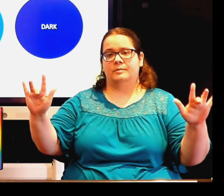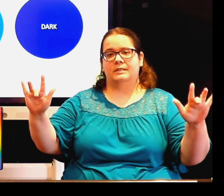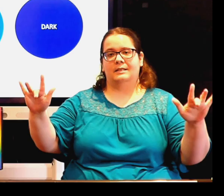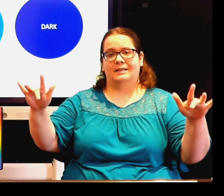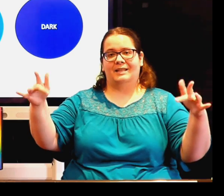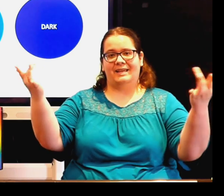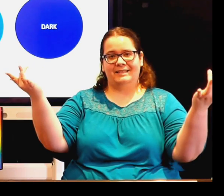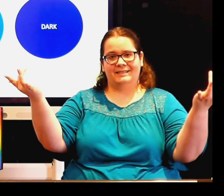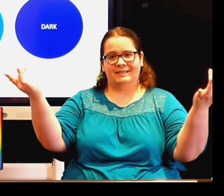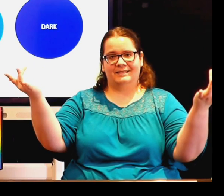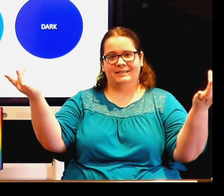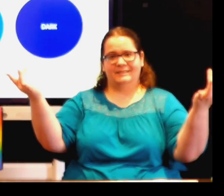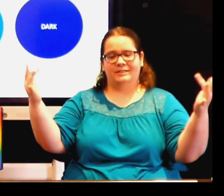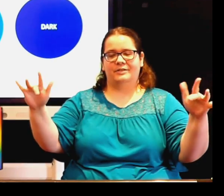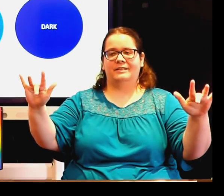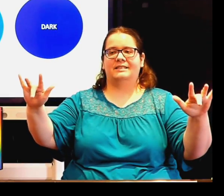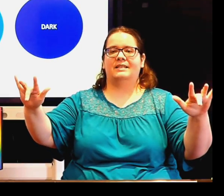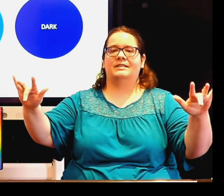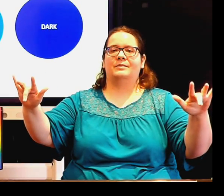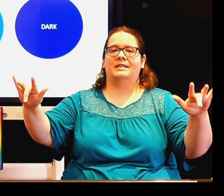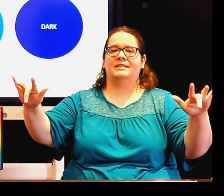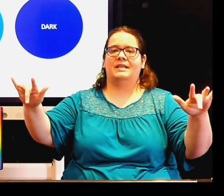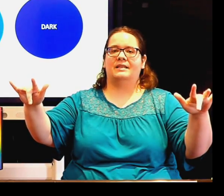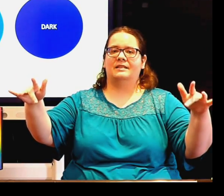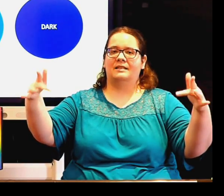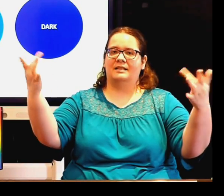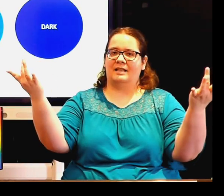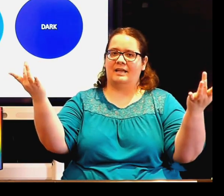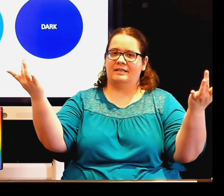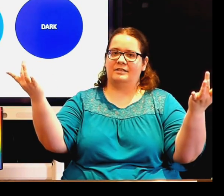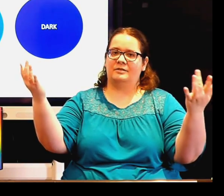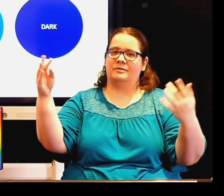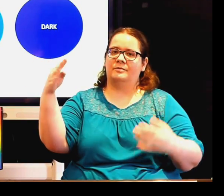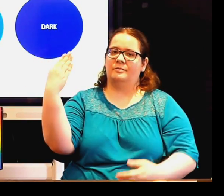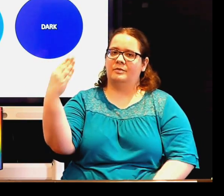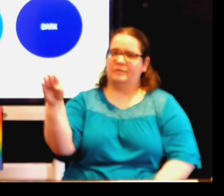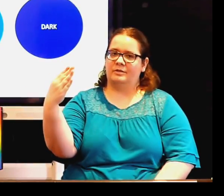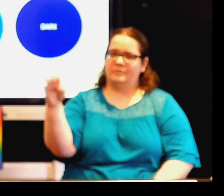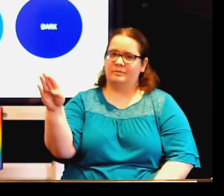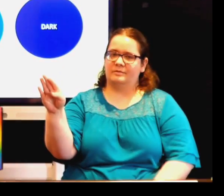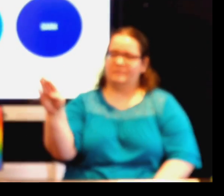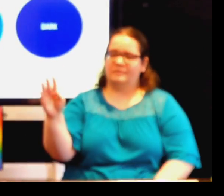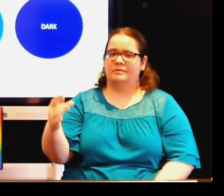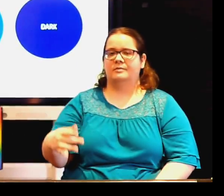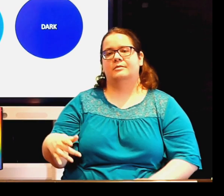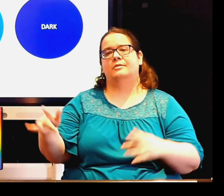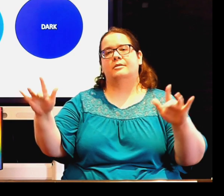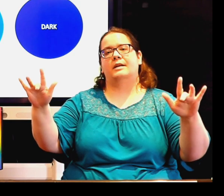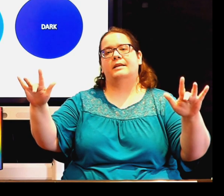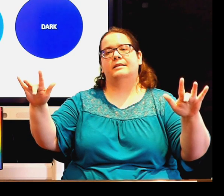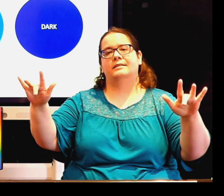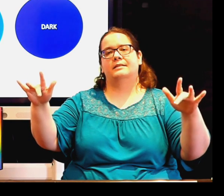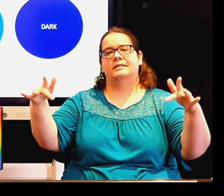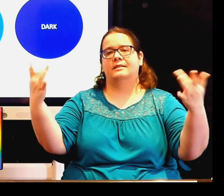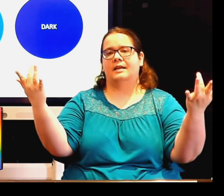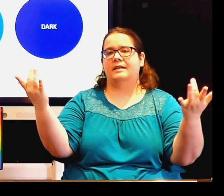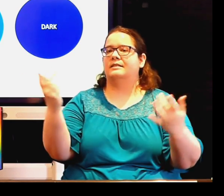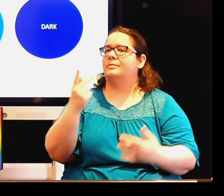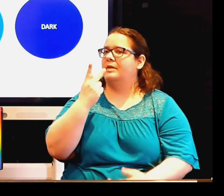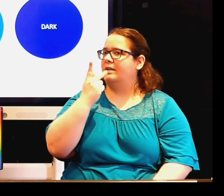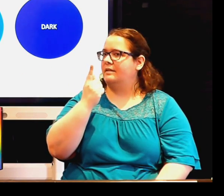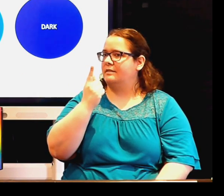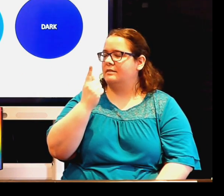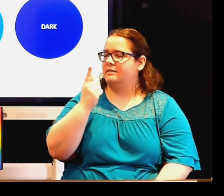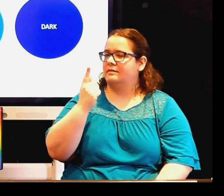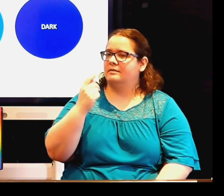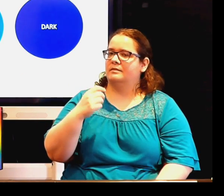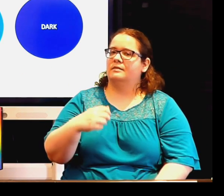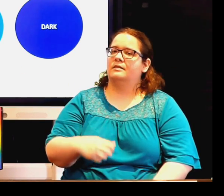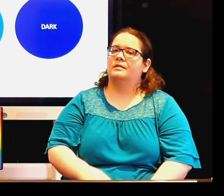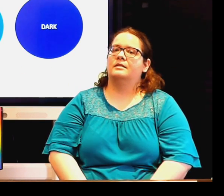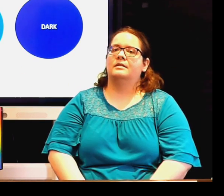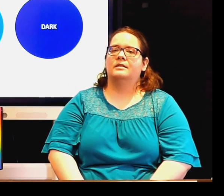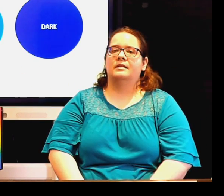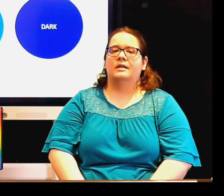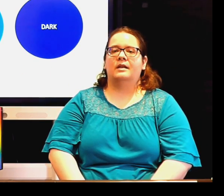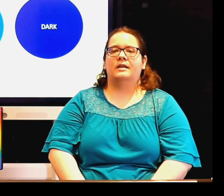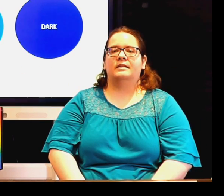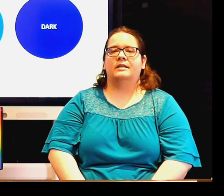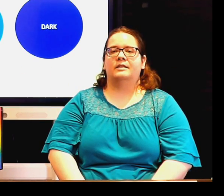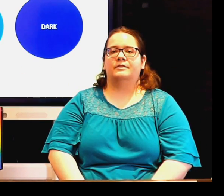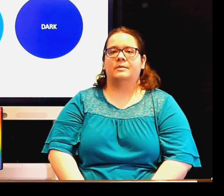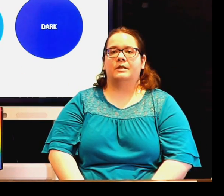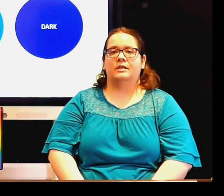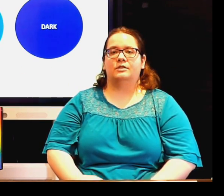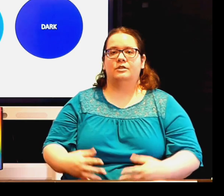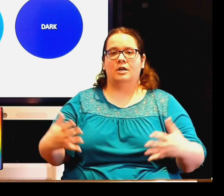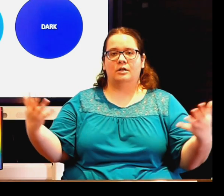light, so you can say something as a light blue or a light pink. And then if something is dark,